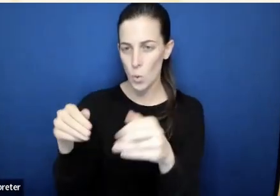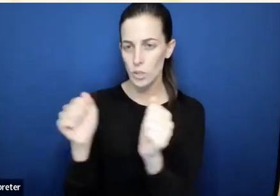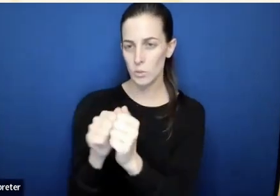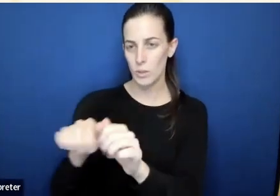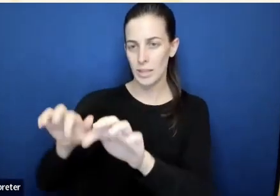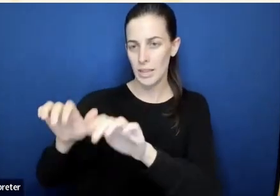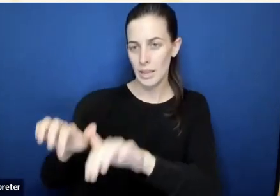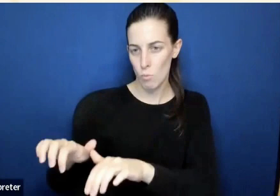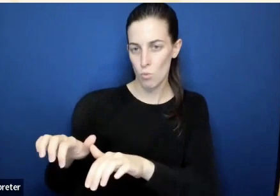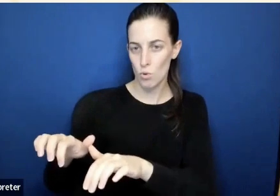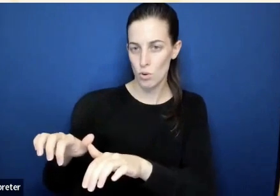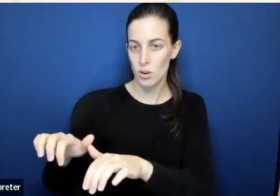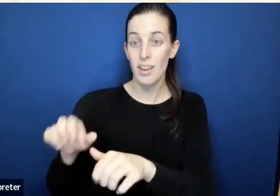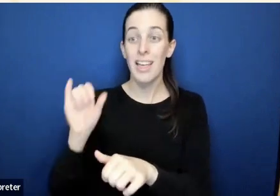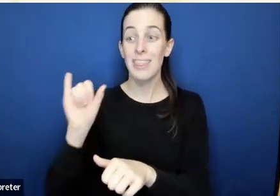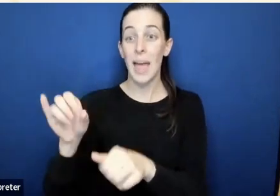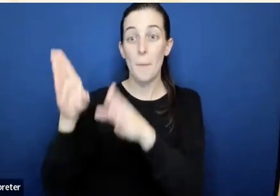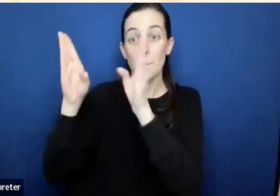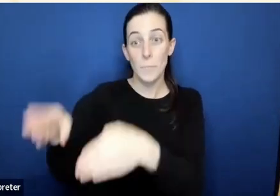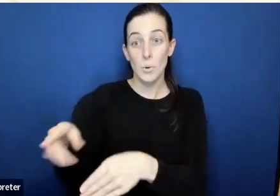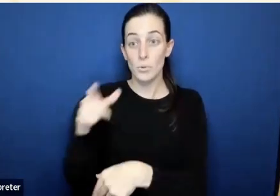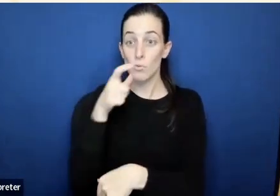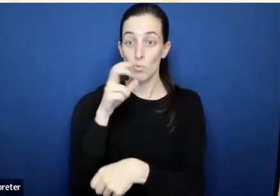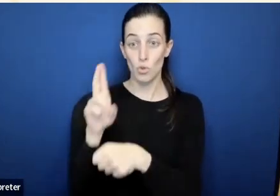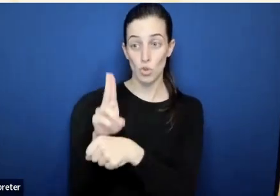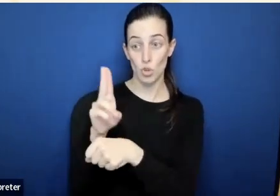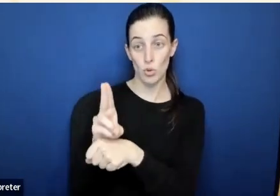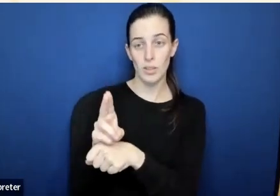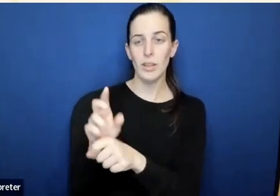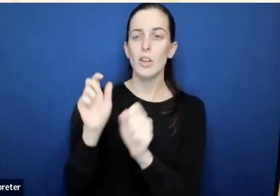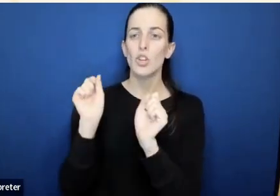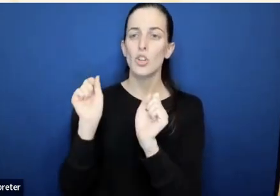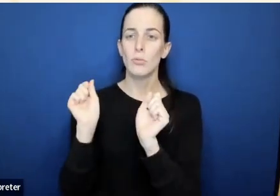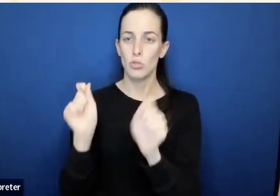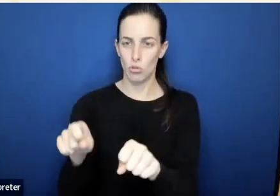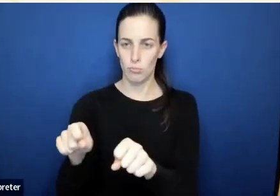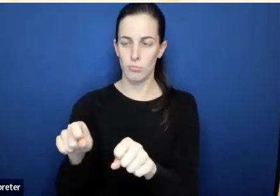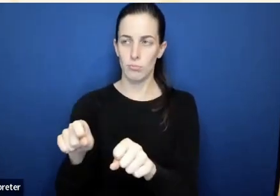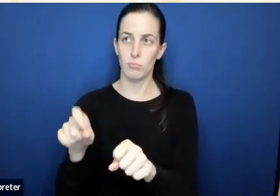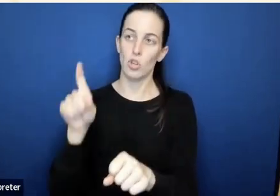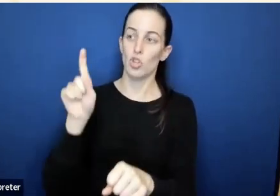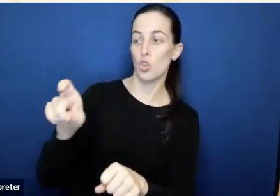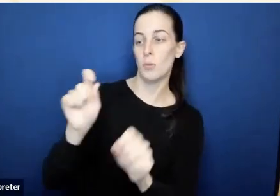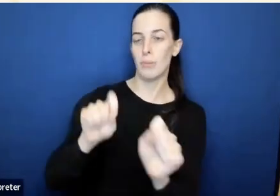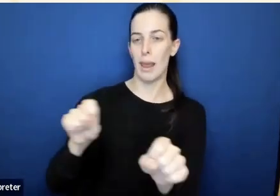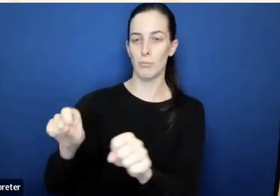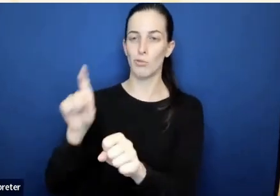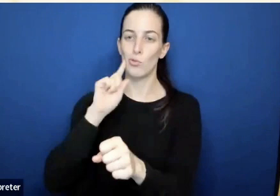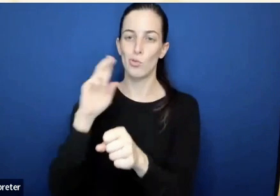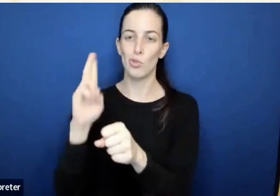And the user should be able to activate it with the help of Enter key and Spacebar in Windows.